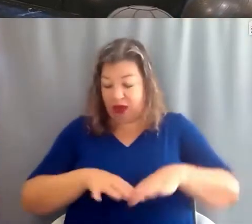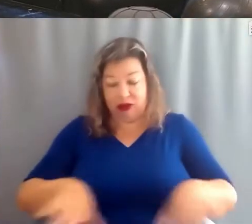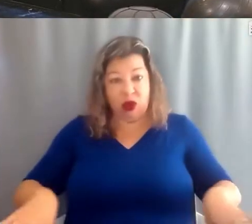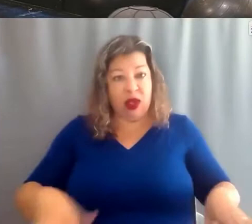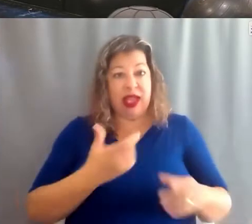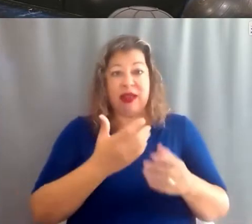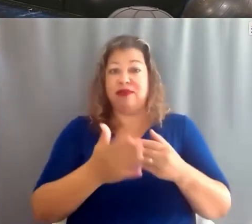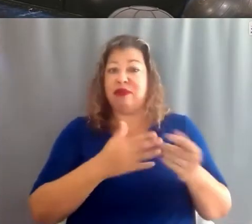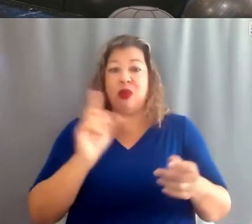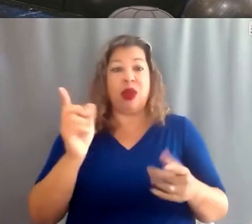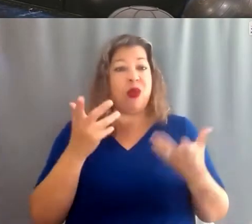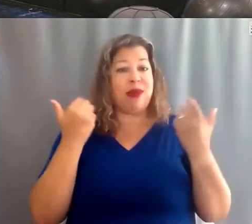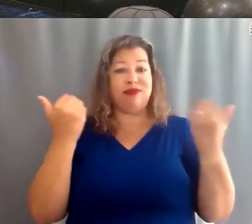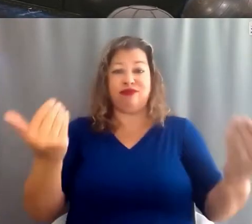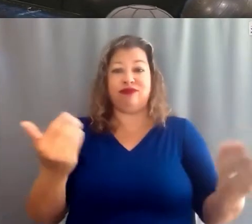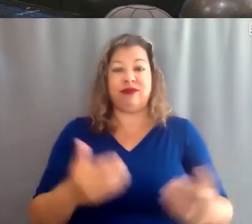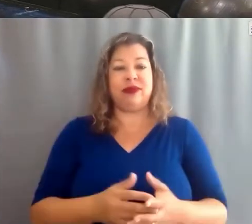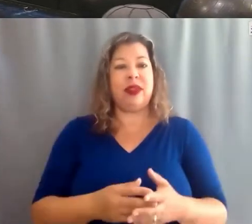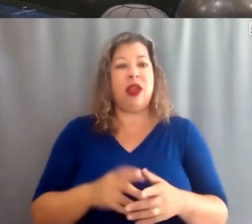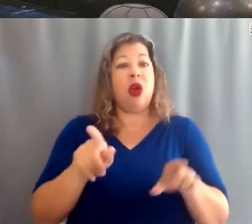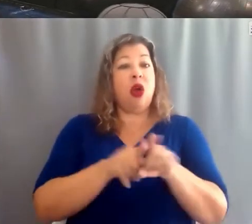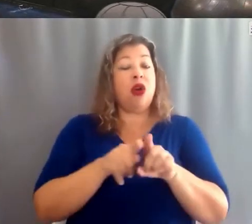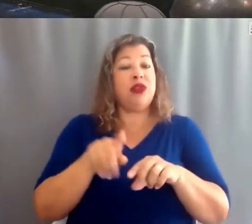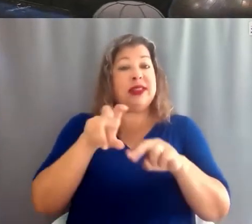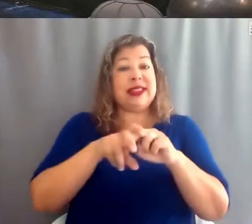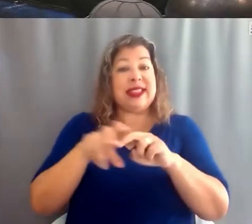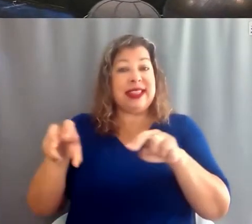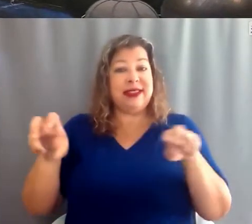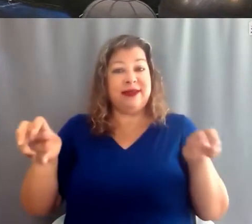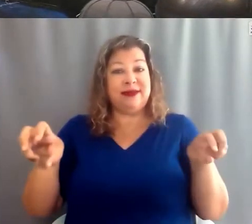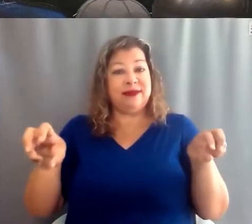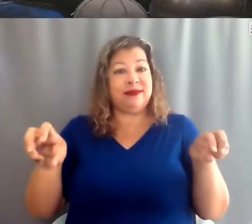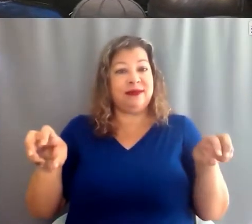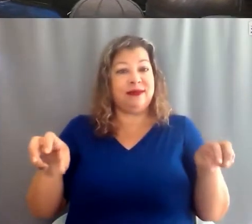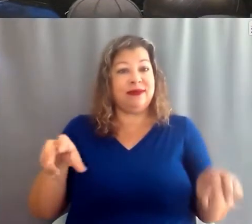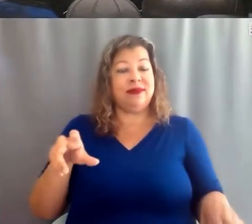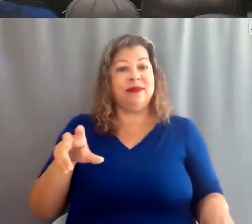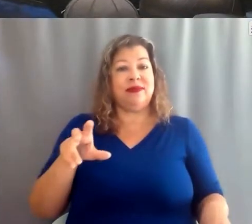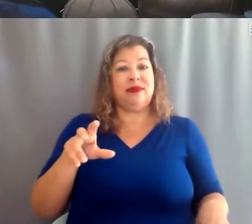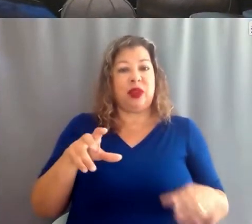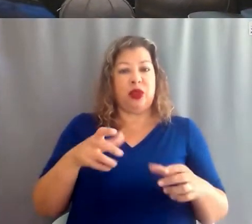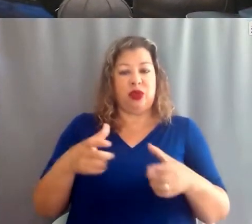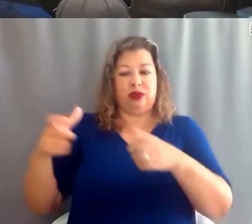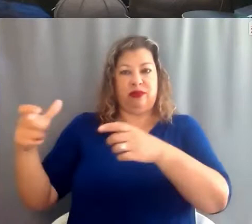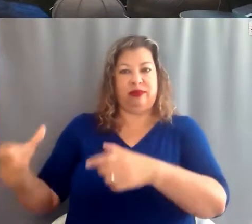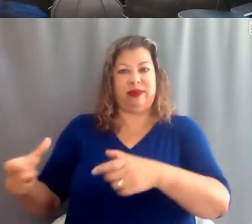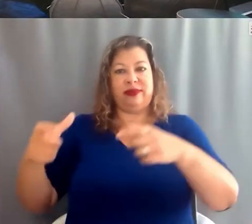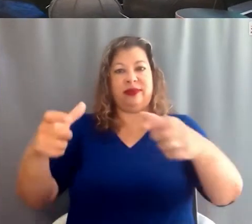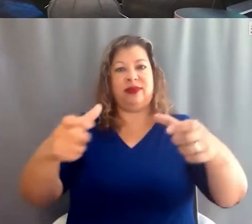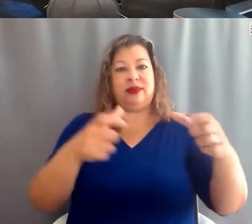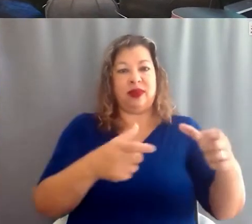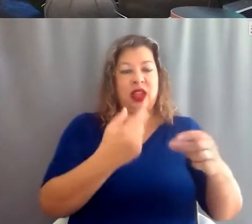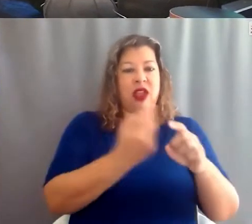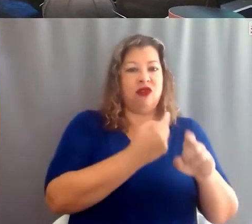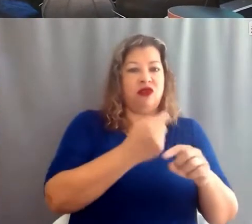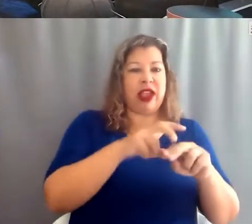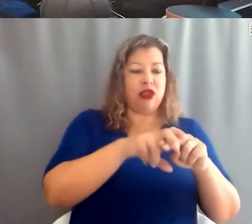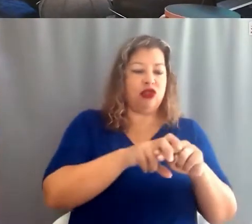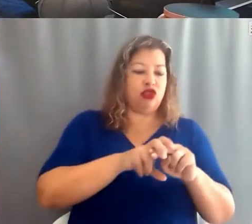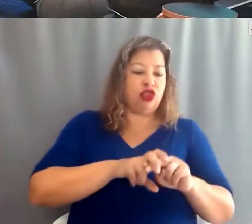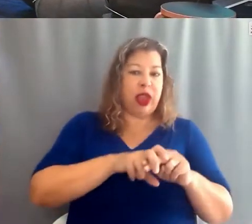The seating arrangements. Like, there are stools and regular chairs and stools that wobble.